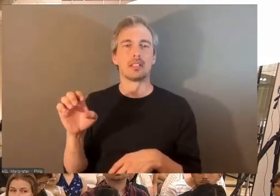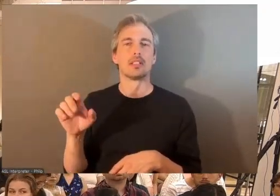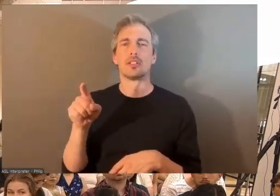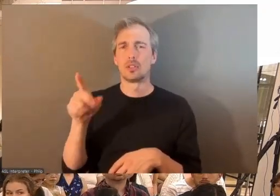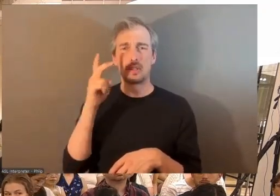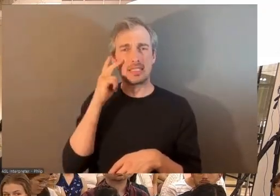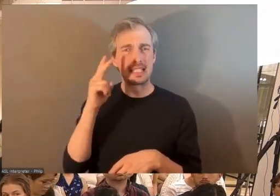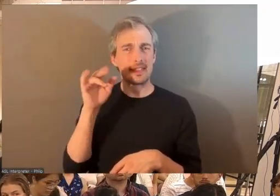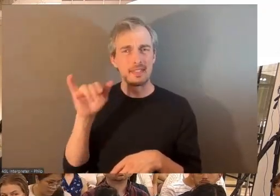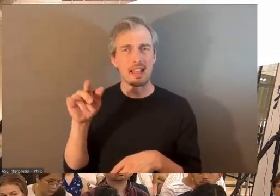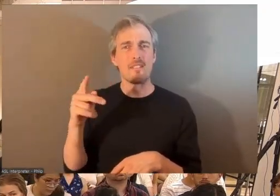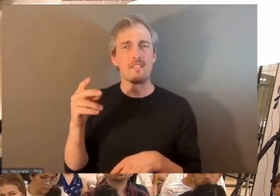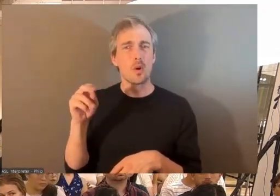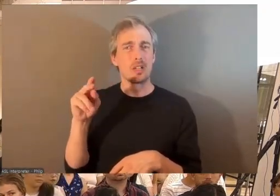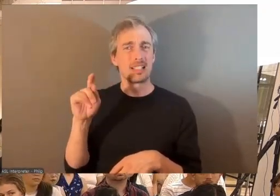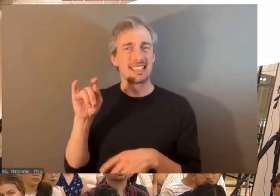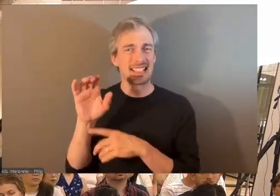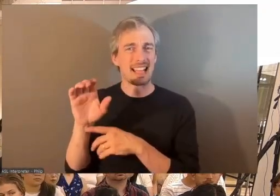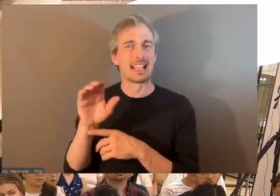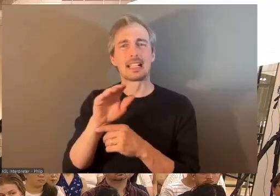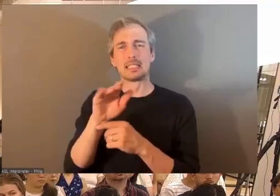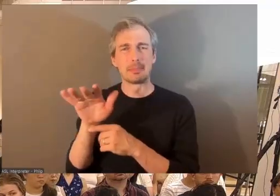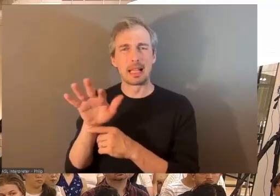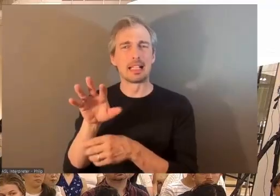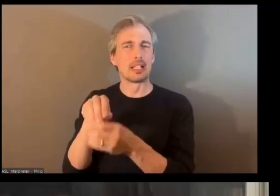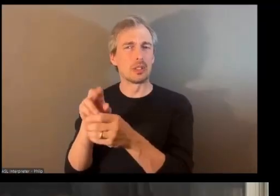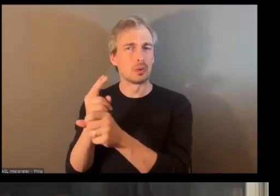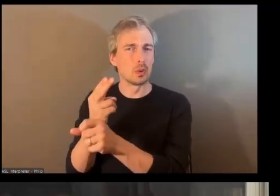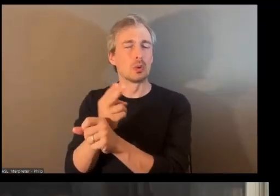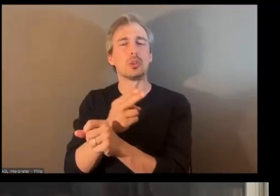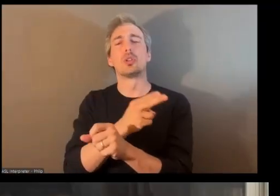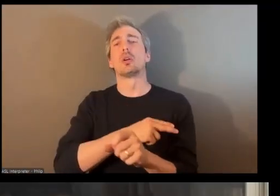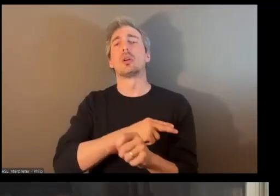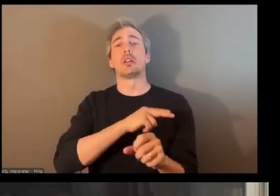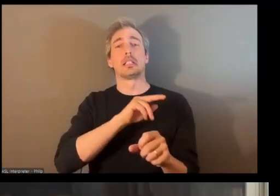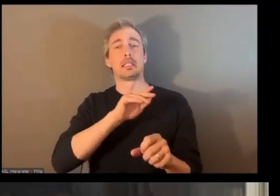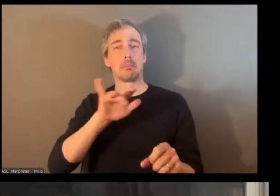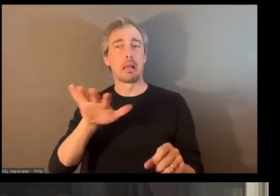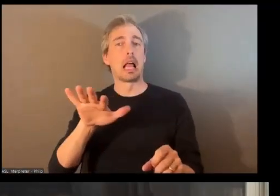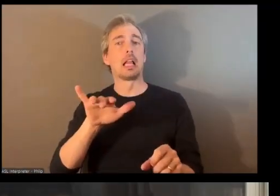And people are like... What?! Especially